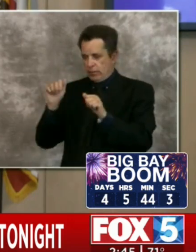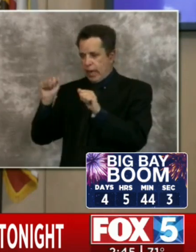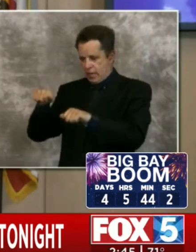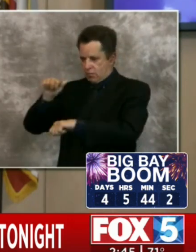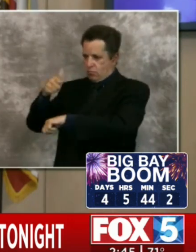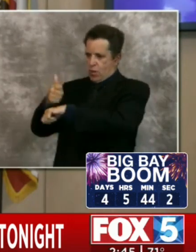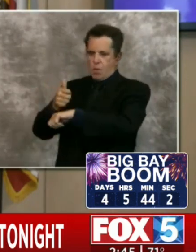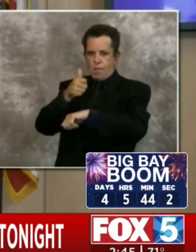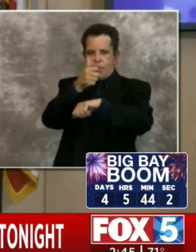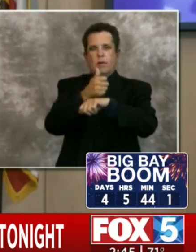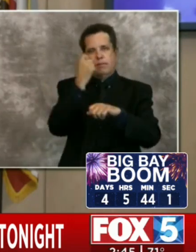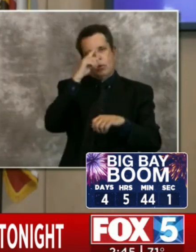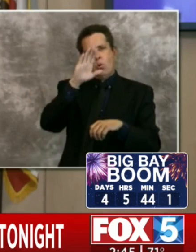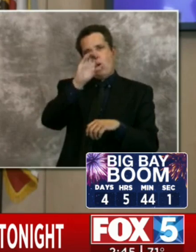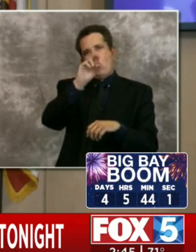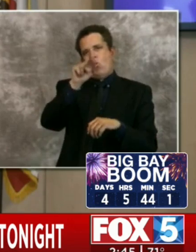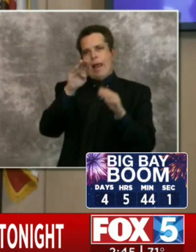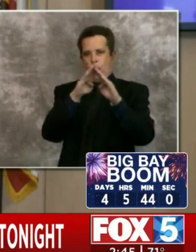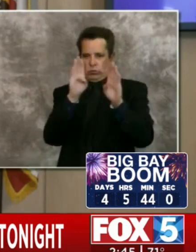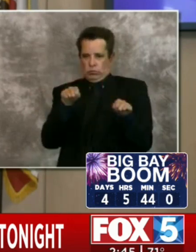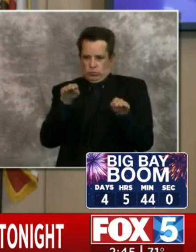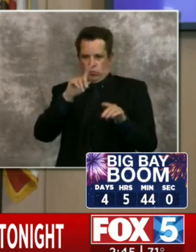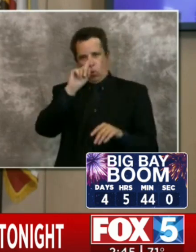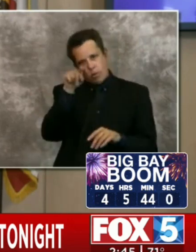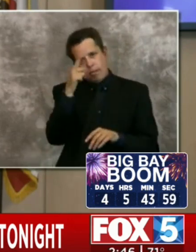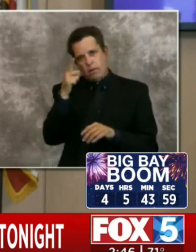HAVE YOU WEAR FACIAL COVERINGS TAKE A GOOD SPOT ON THE SAND SEVERAL FEET AWAY FROM OTHER